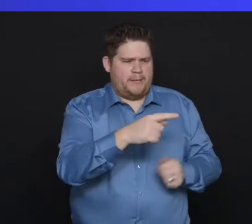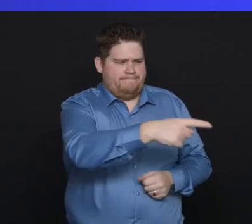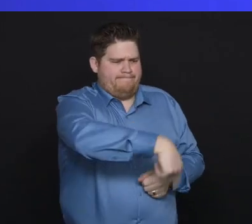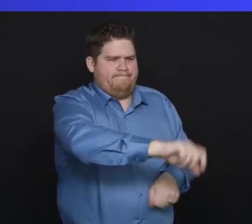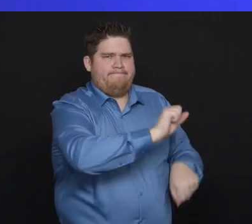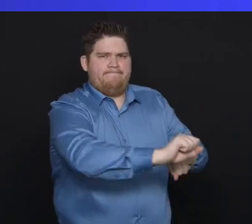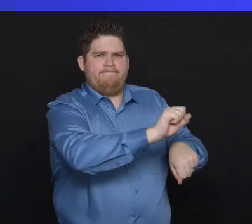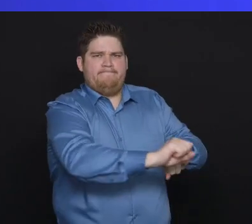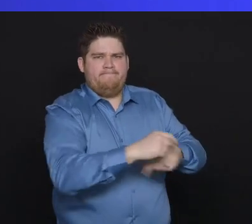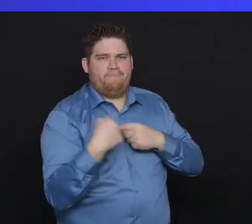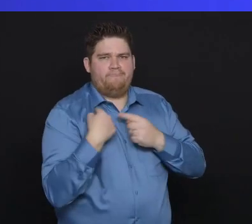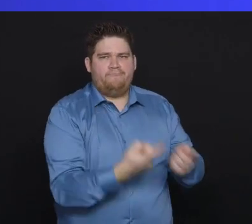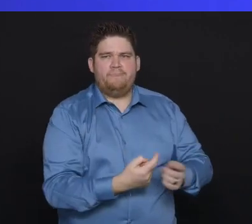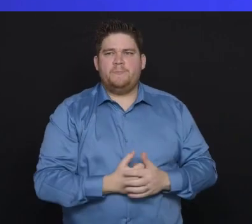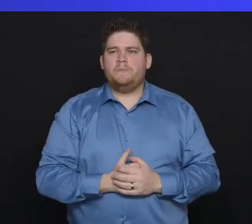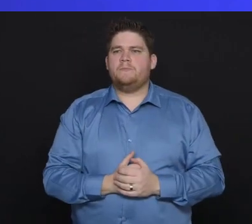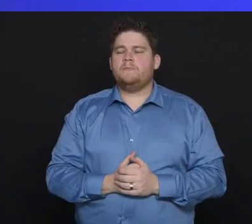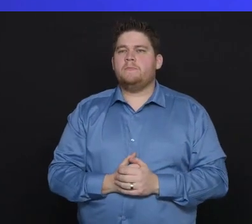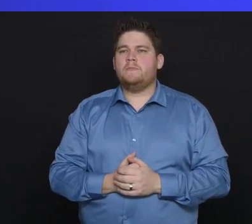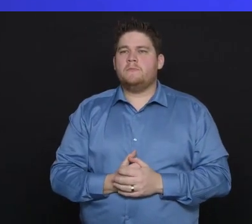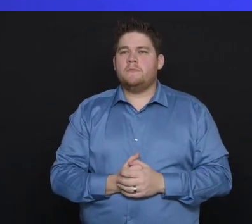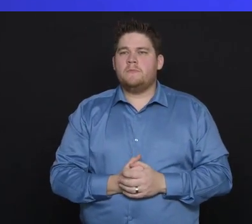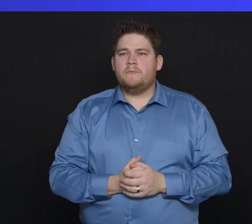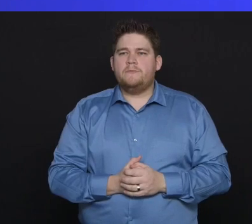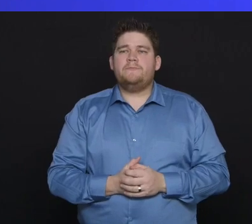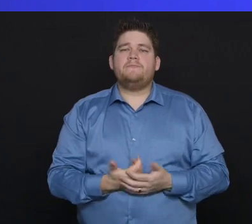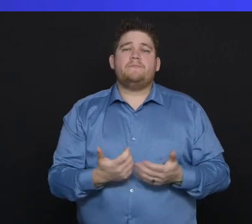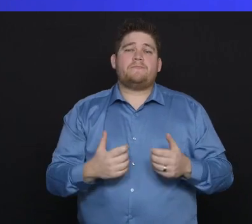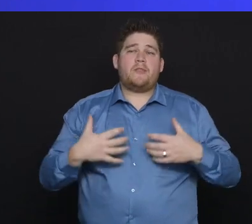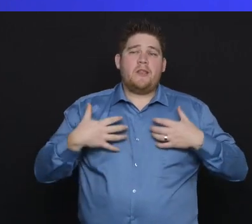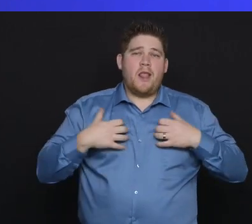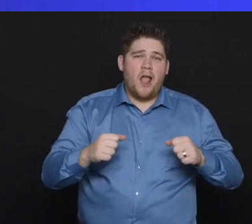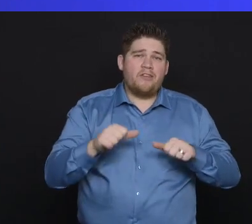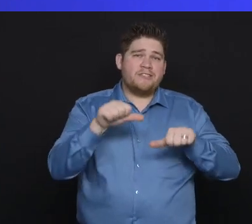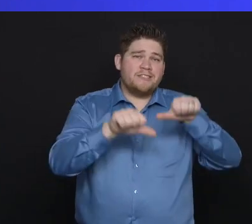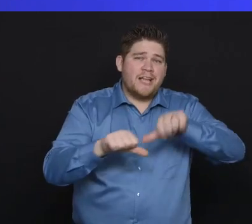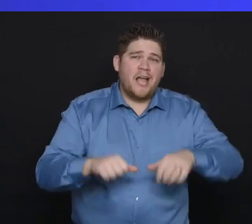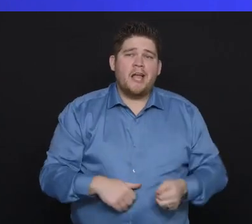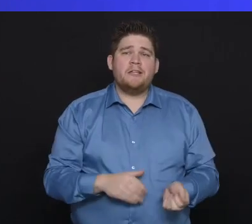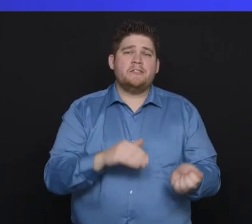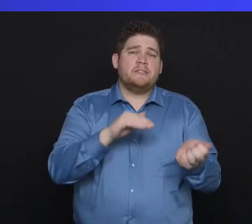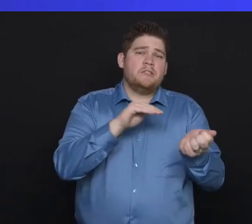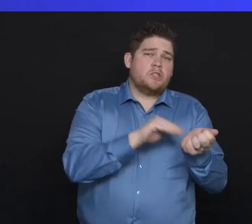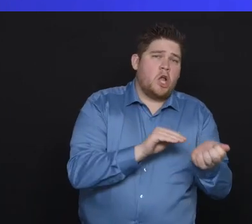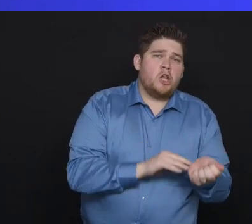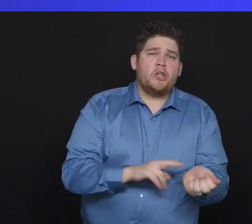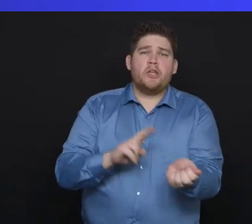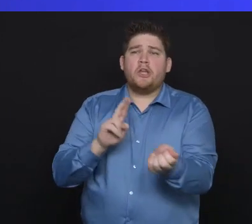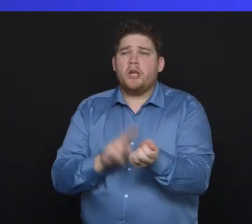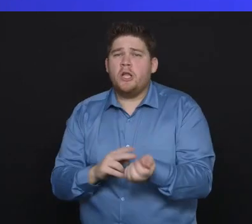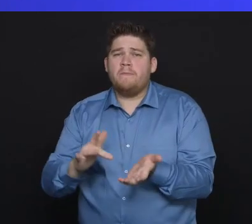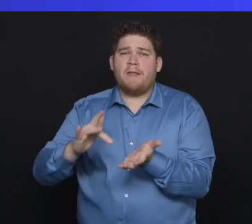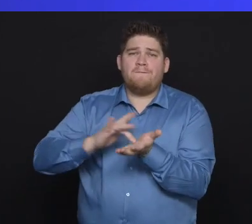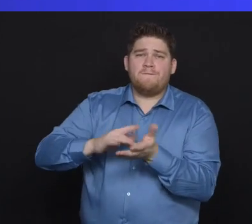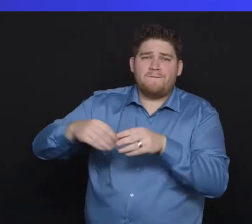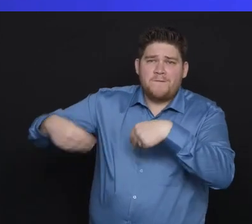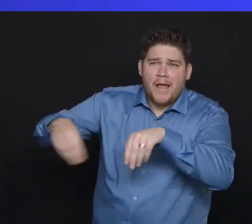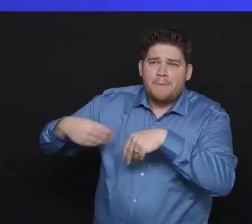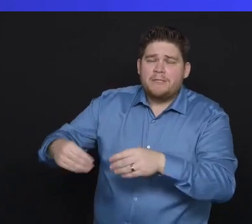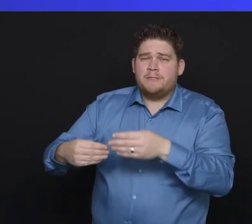care aides to health sciences professionals, nurses, which had hives, doctors, administrateors, everybody, they all deserve our appreciation and thanks.